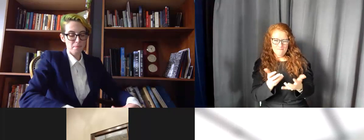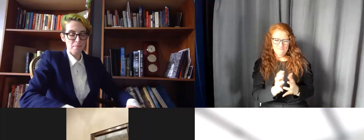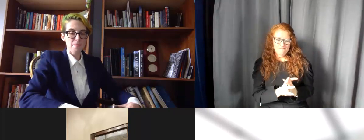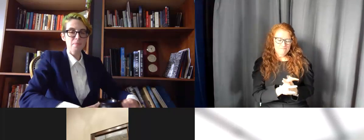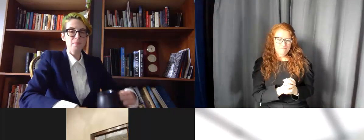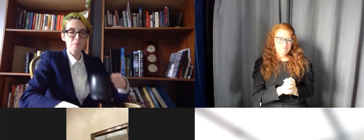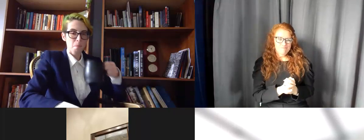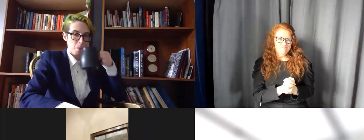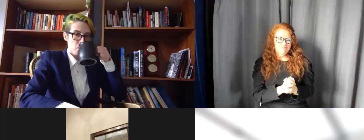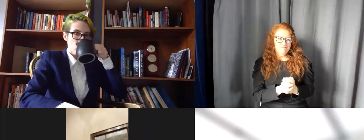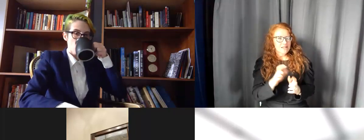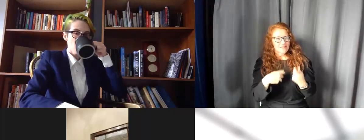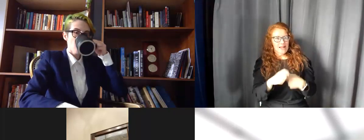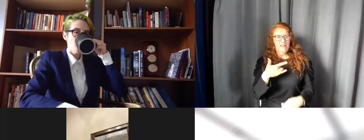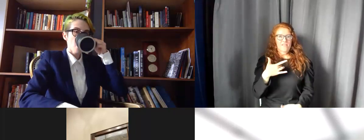Jordan Radford: working together to